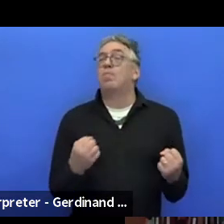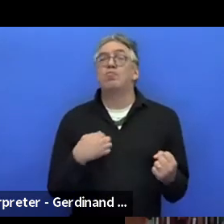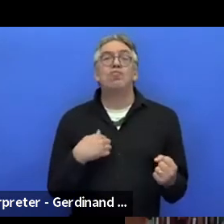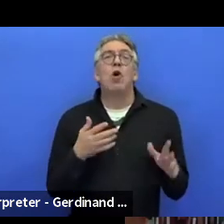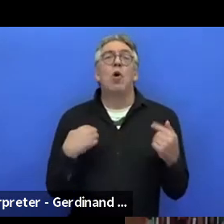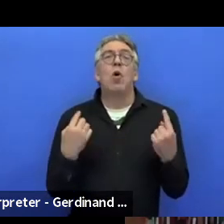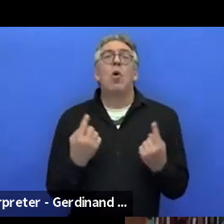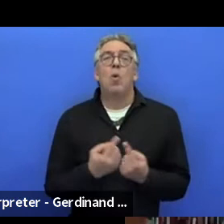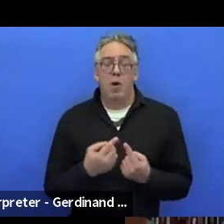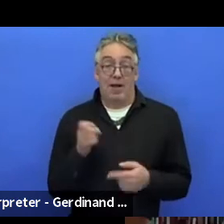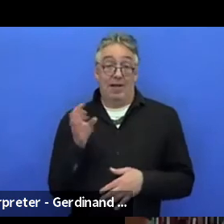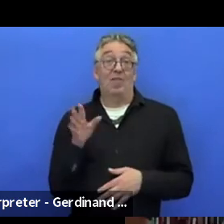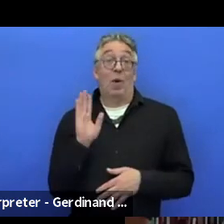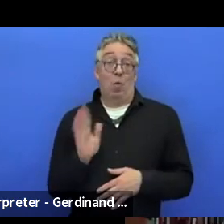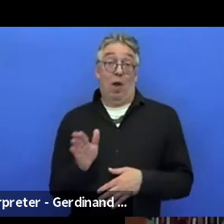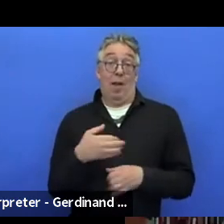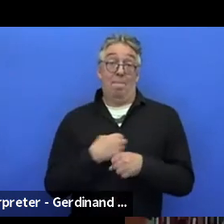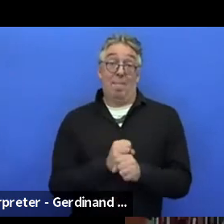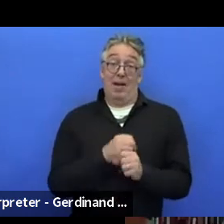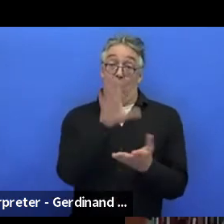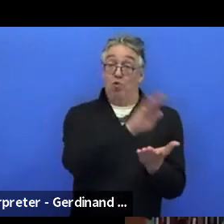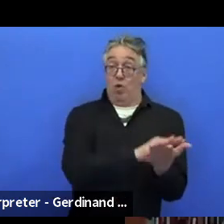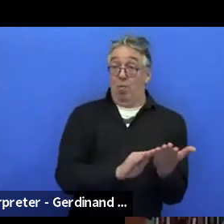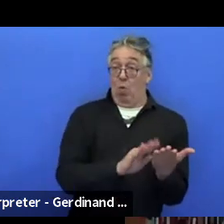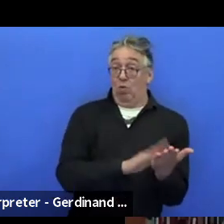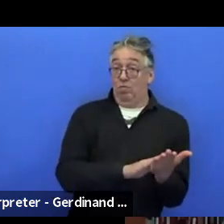with the links so everyone sees and we'll discuss within our team